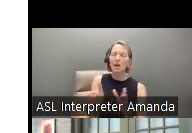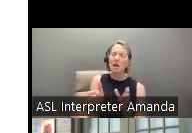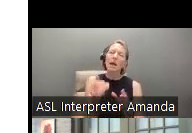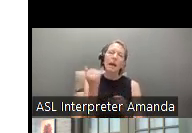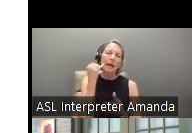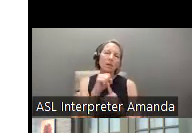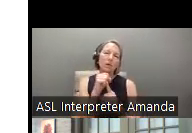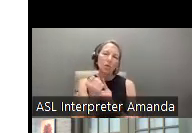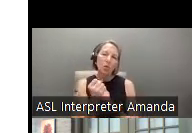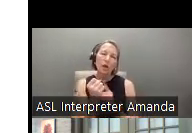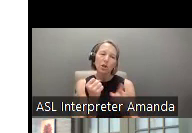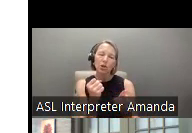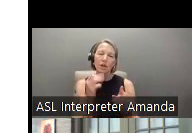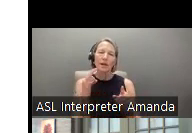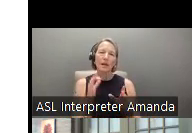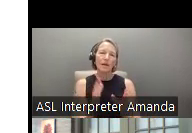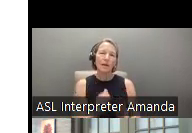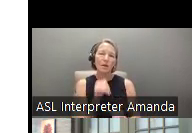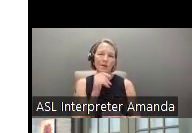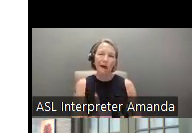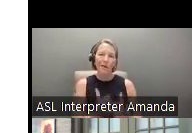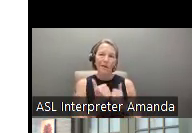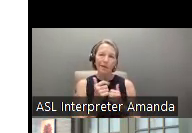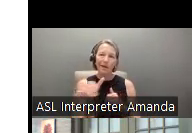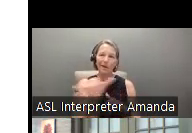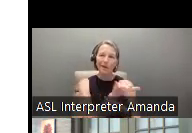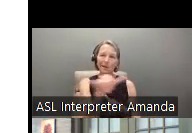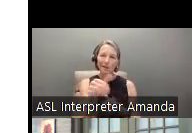where the beneficiary does not live in the same household or the same